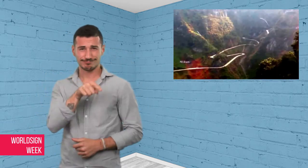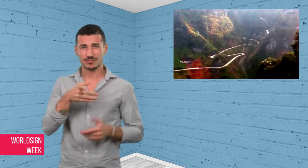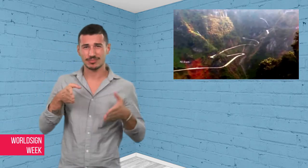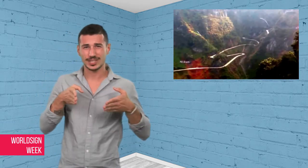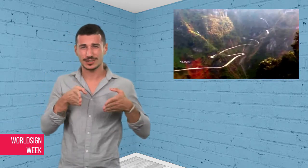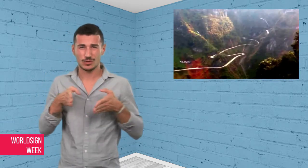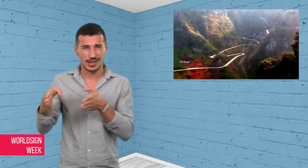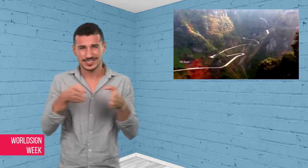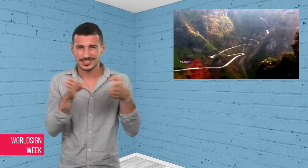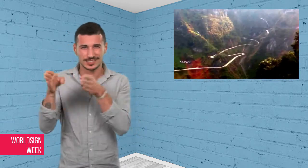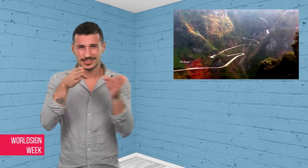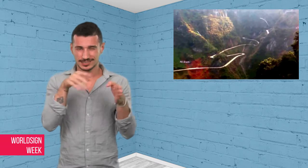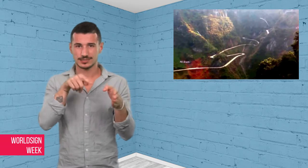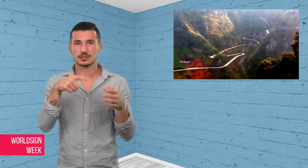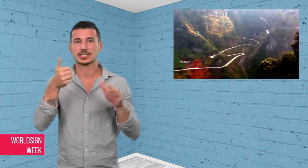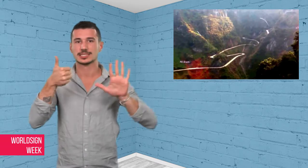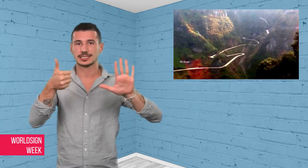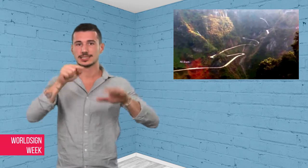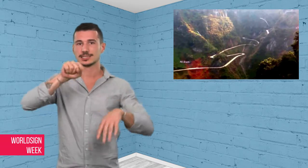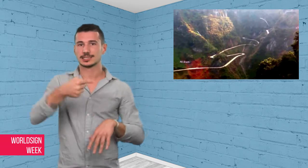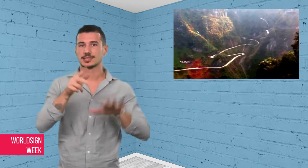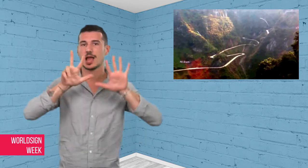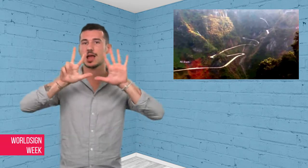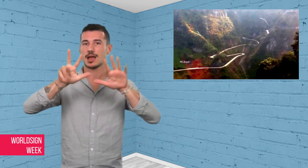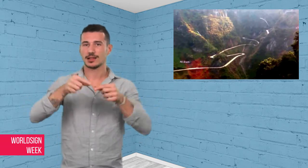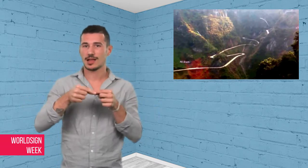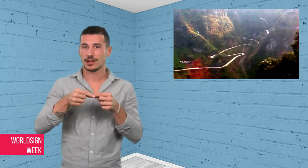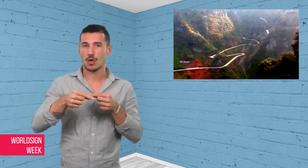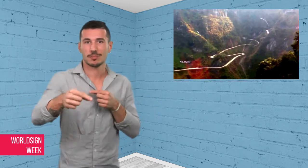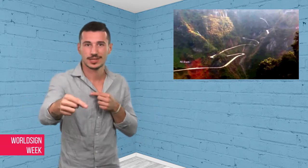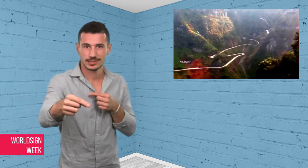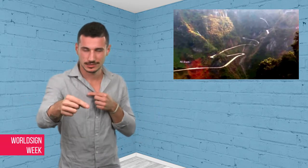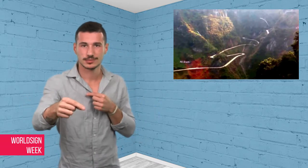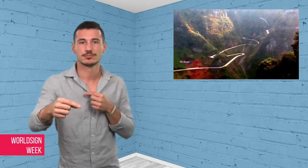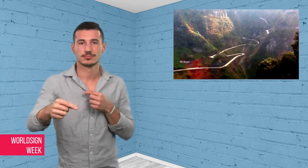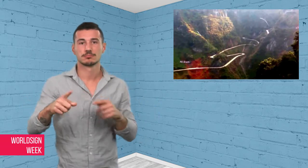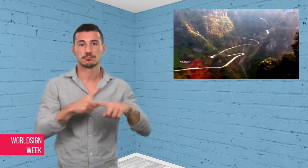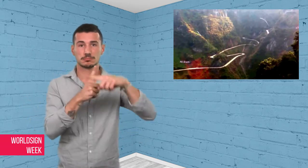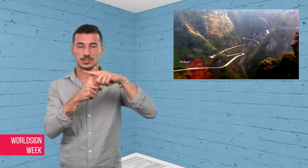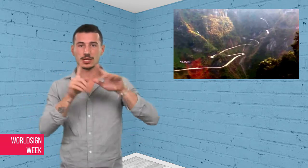The 6.8 kilometres road has 99 sharp turns